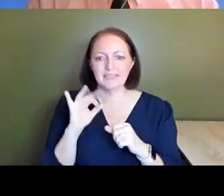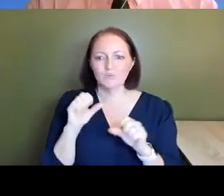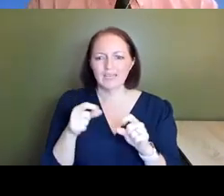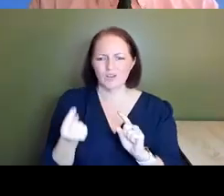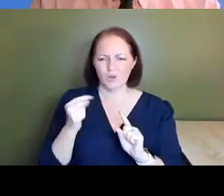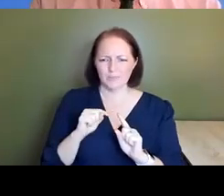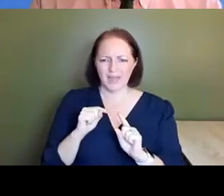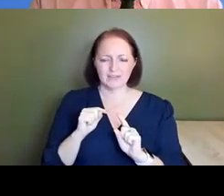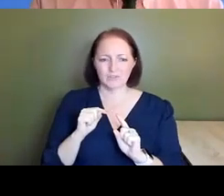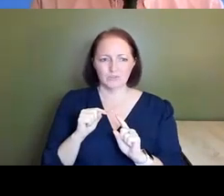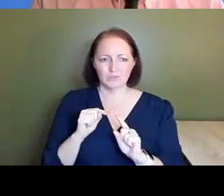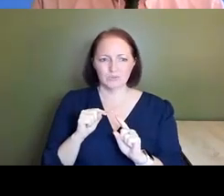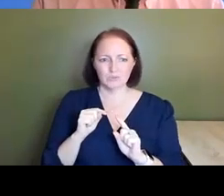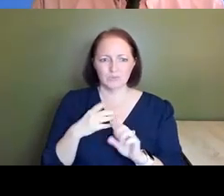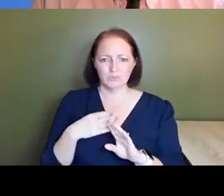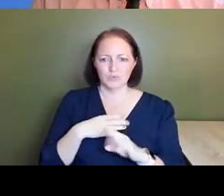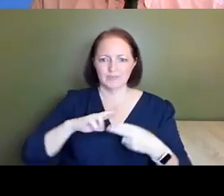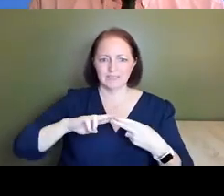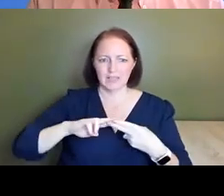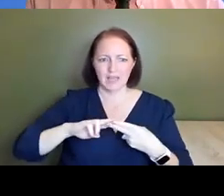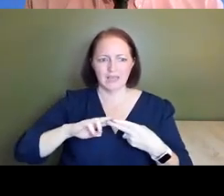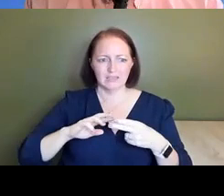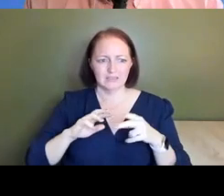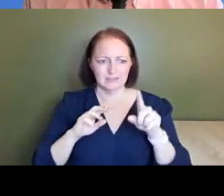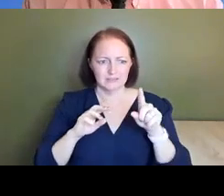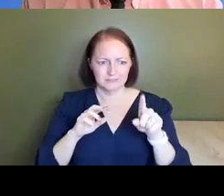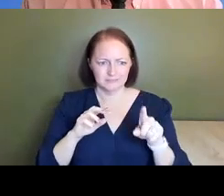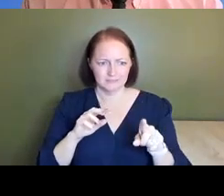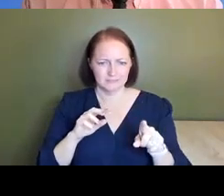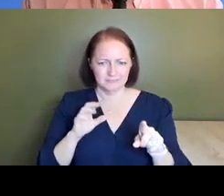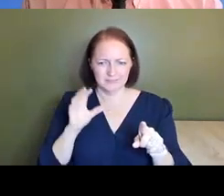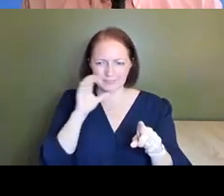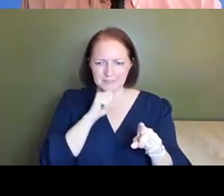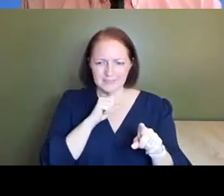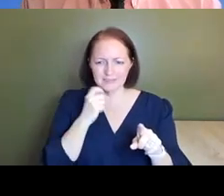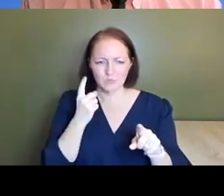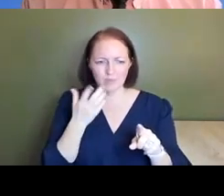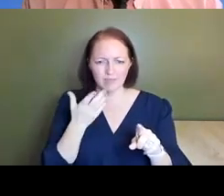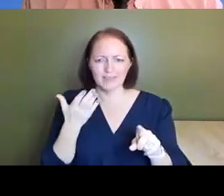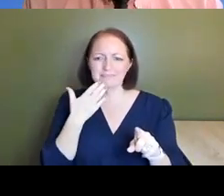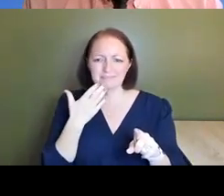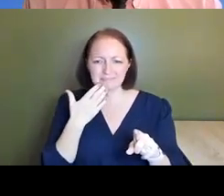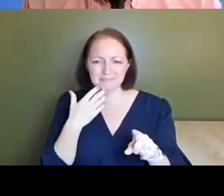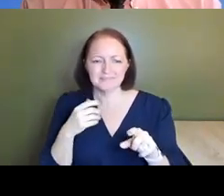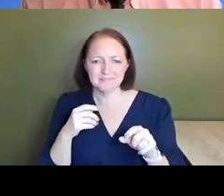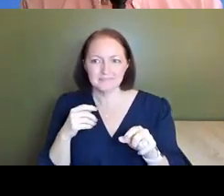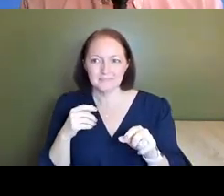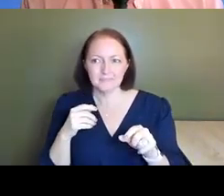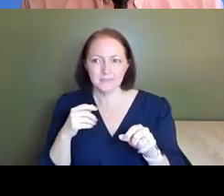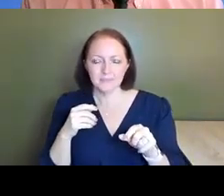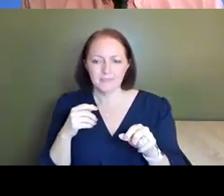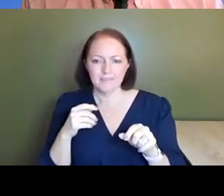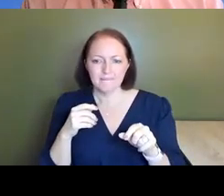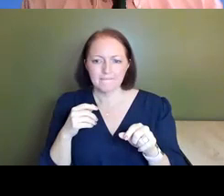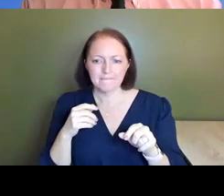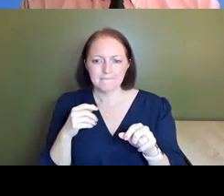the previous slide. Looks like I missed an item here thank you very much. One more slide